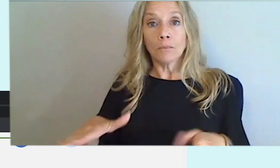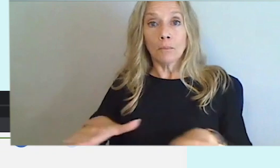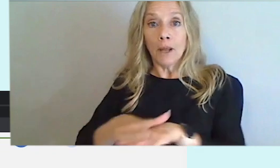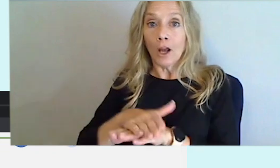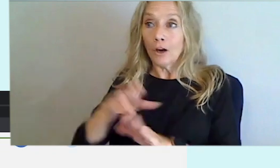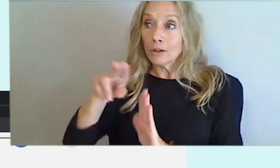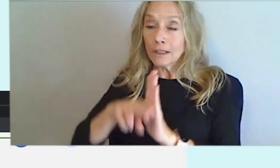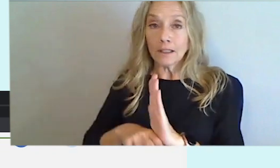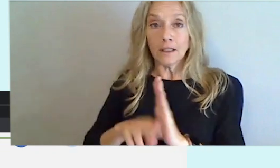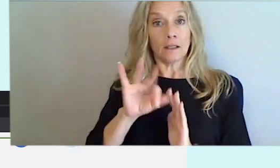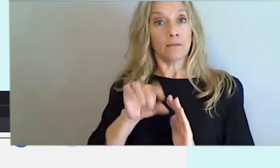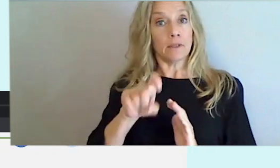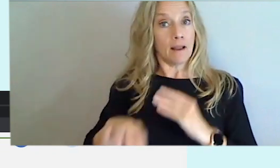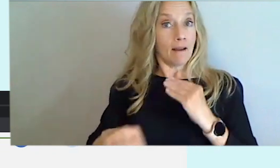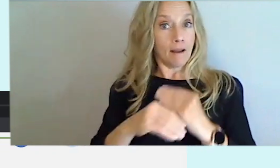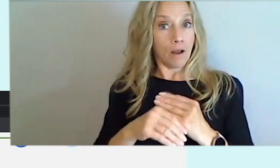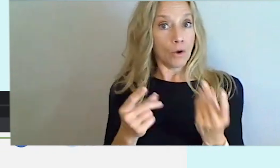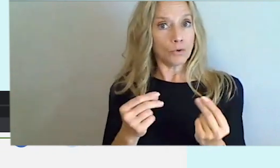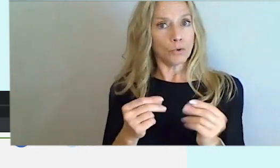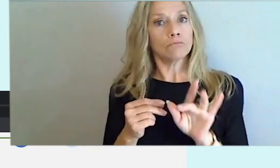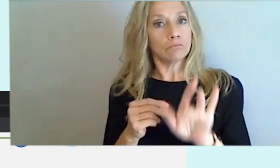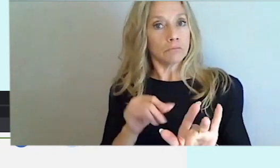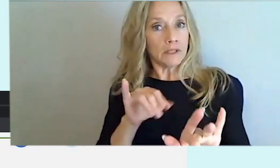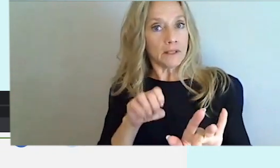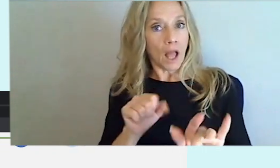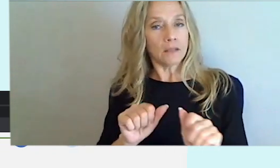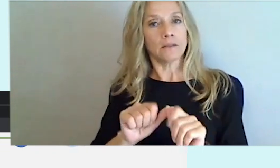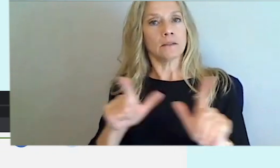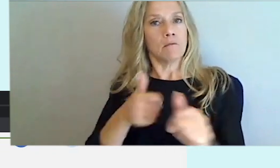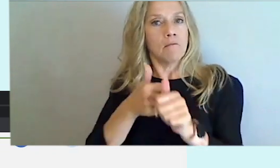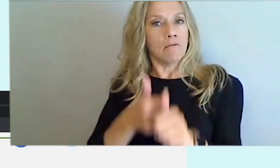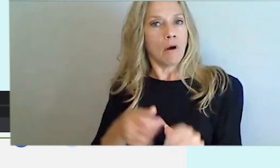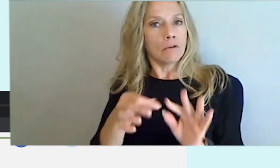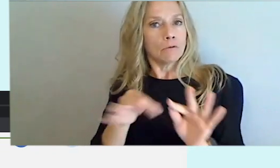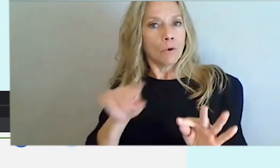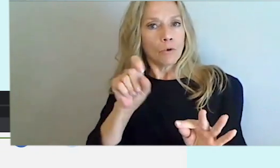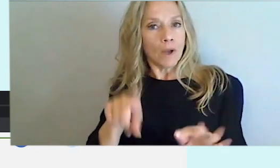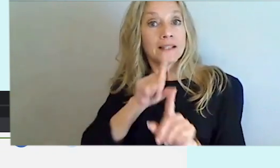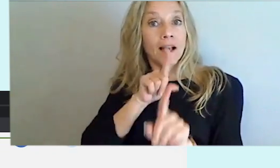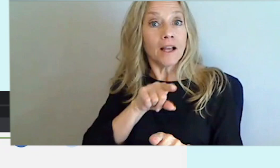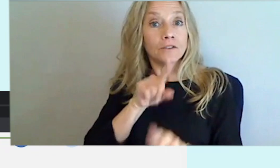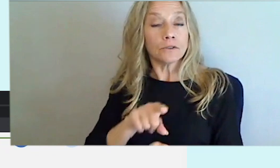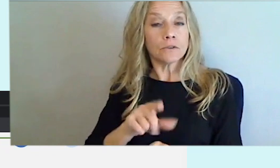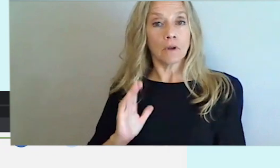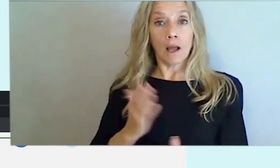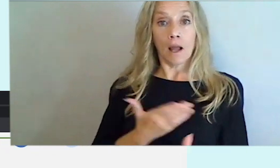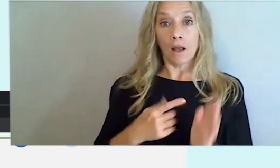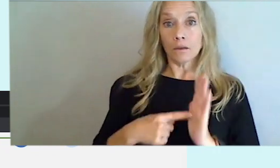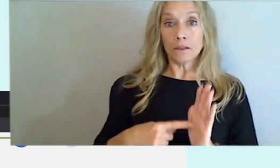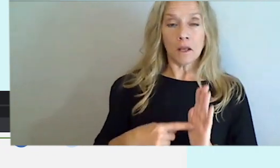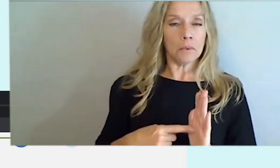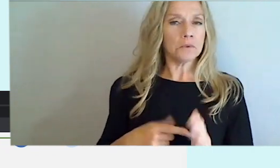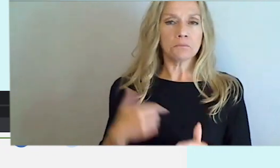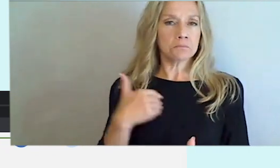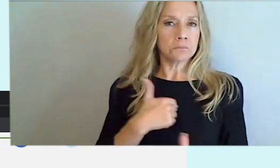they would select yes and answer the questions. For this example, the member is not adding any burial resource records,